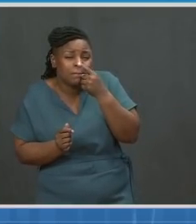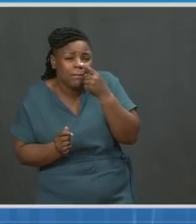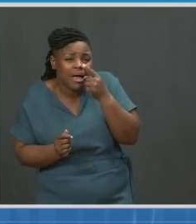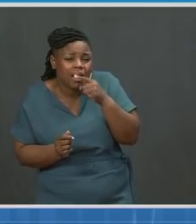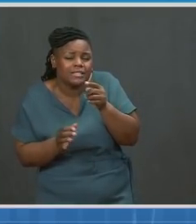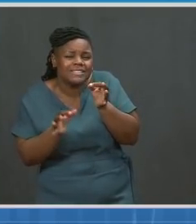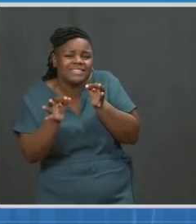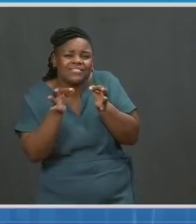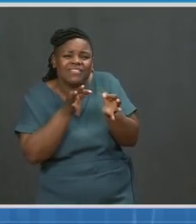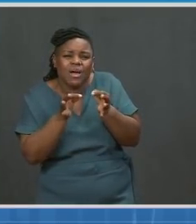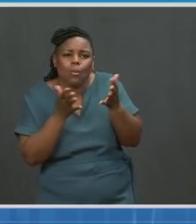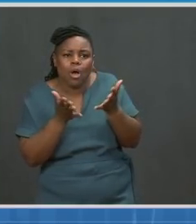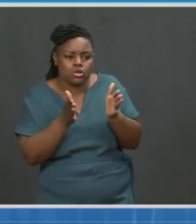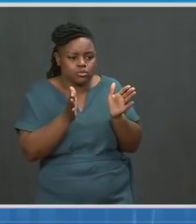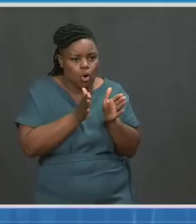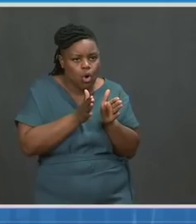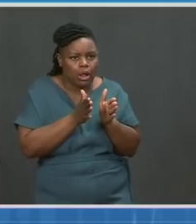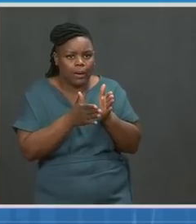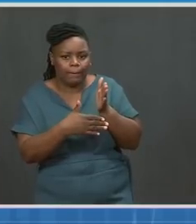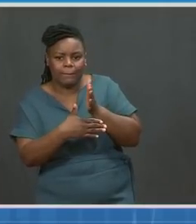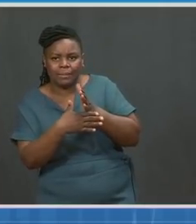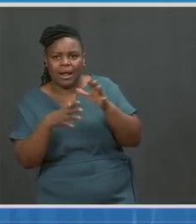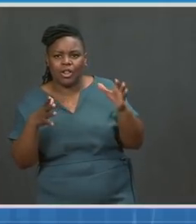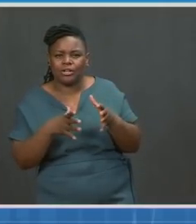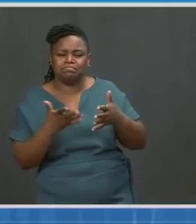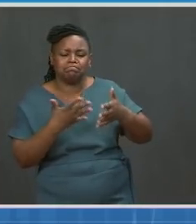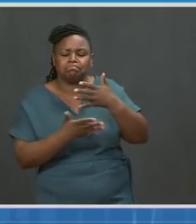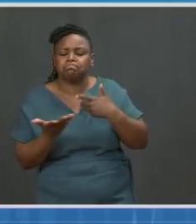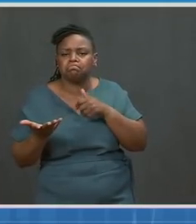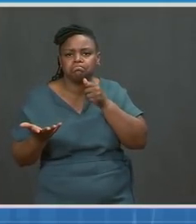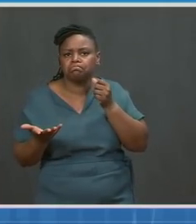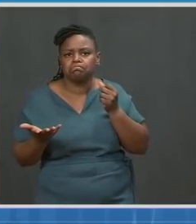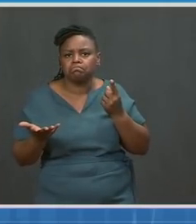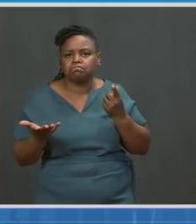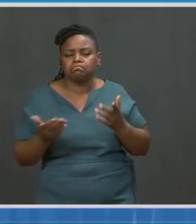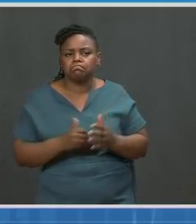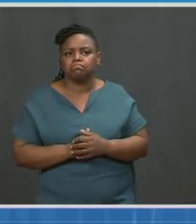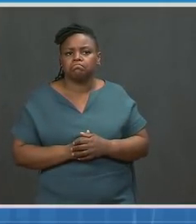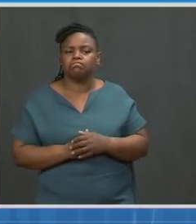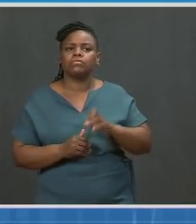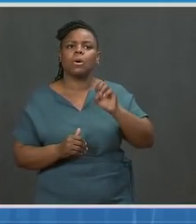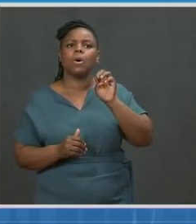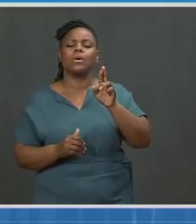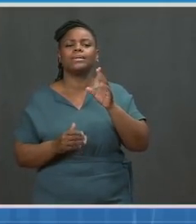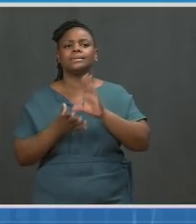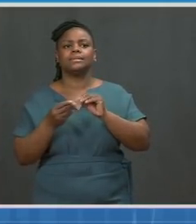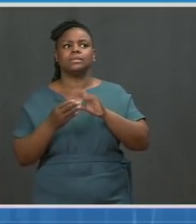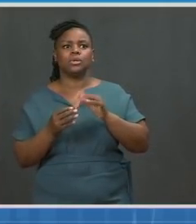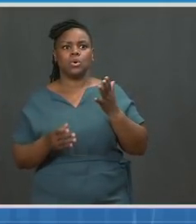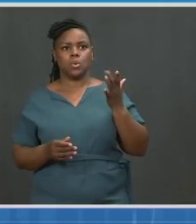and medium-sized gathering is, or say why you don't -- aren't defining it, if there's some reason for that?